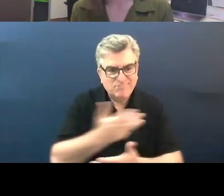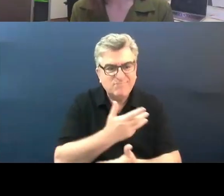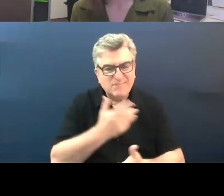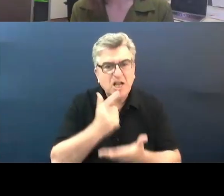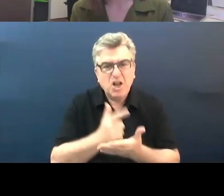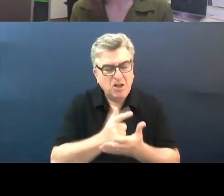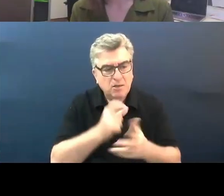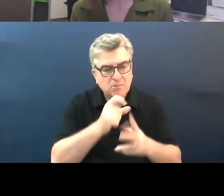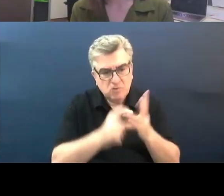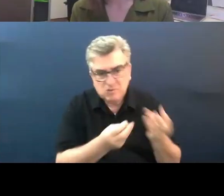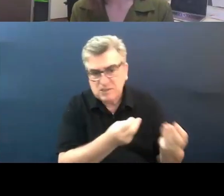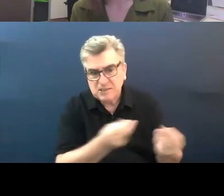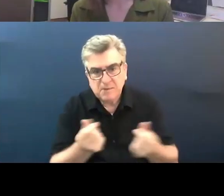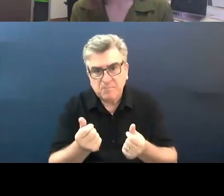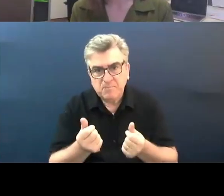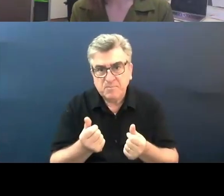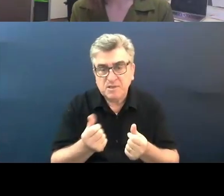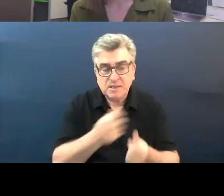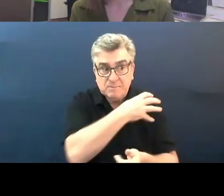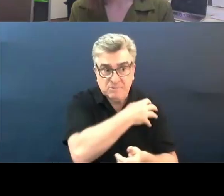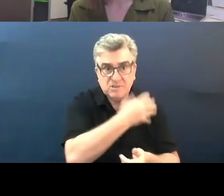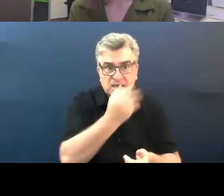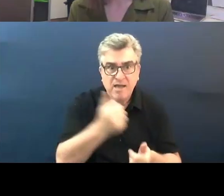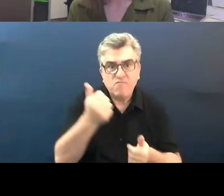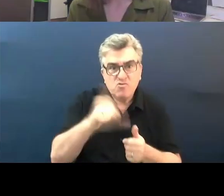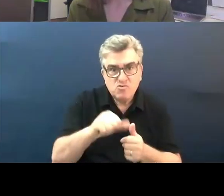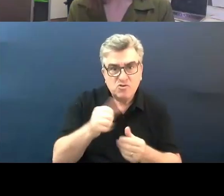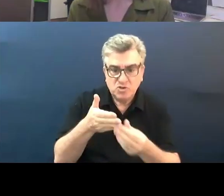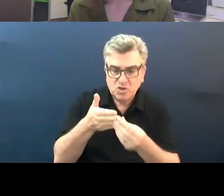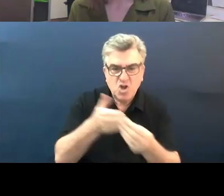standards user guide for health of people with intellectual disabilities is one great example